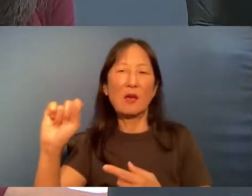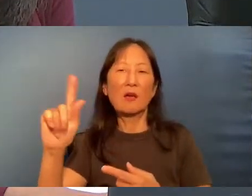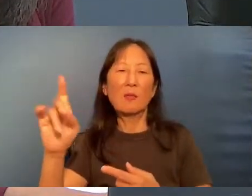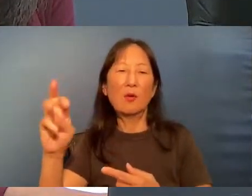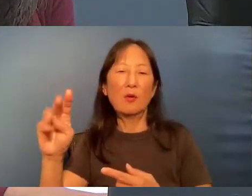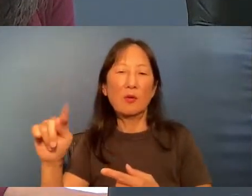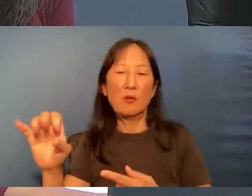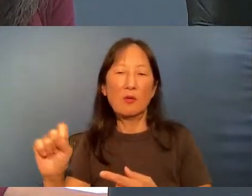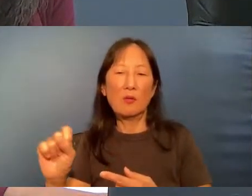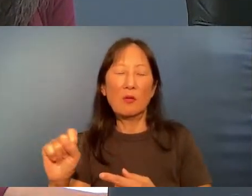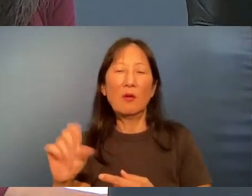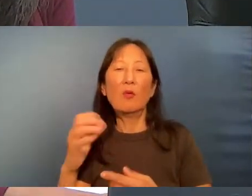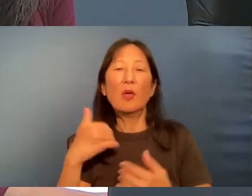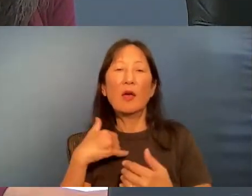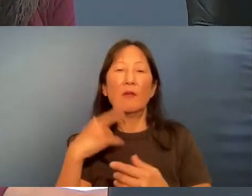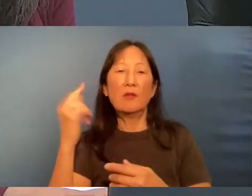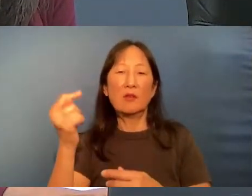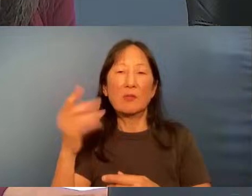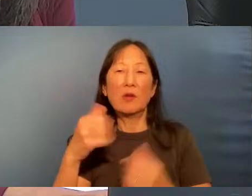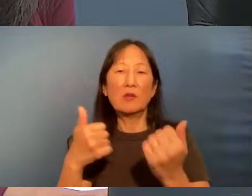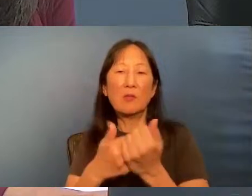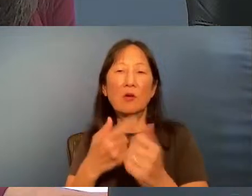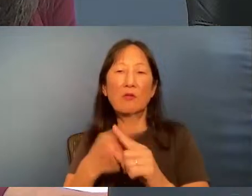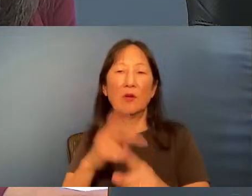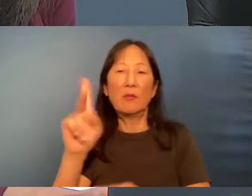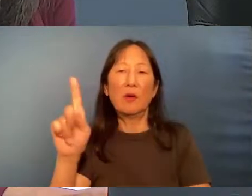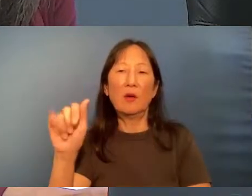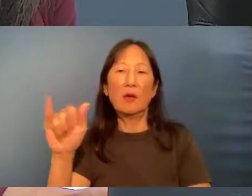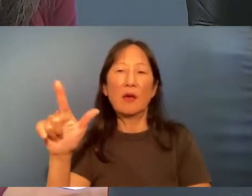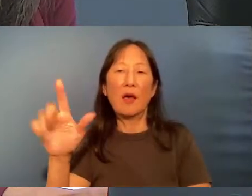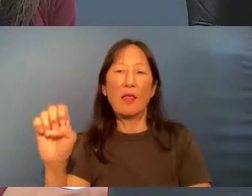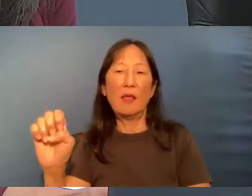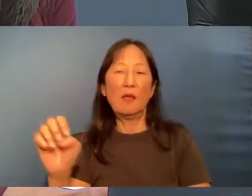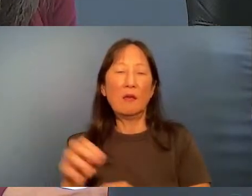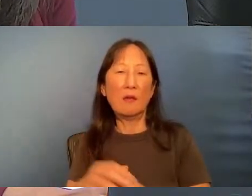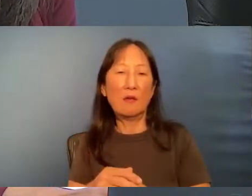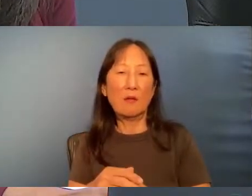and support also from Kylie Online.